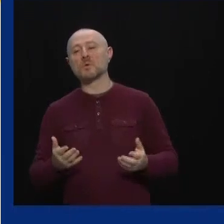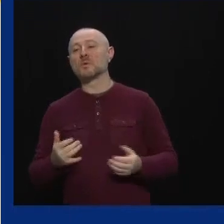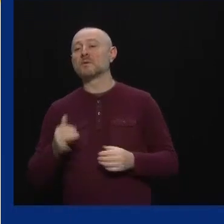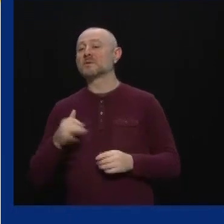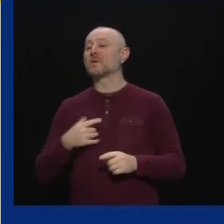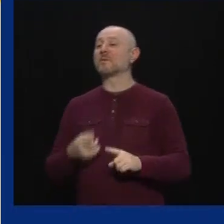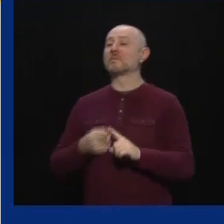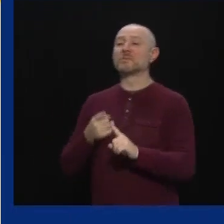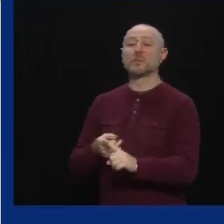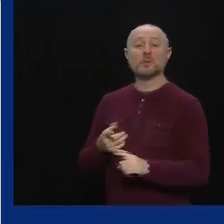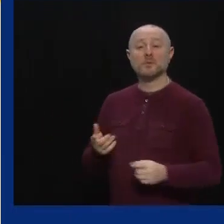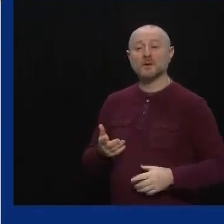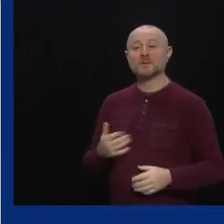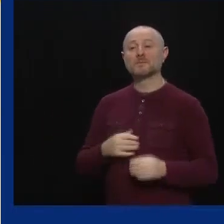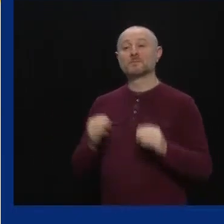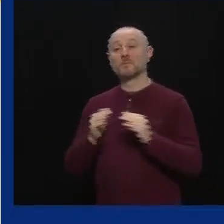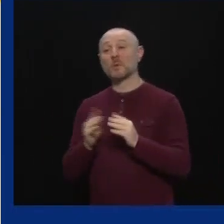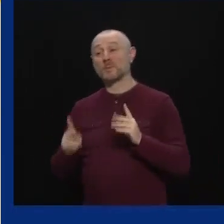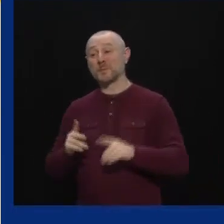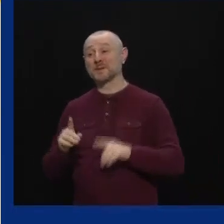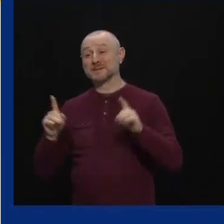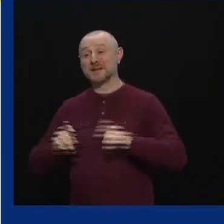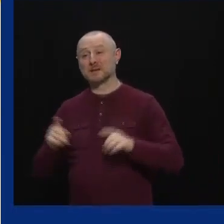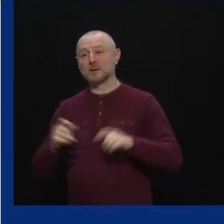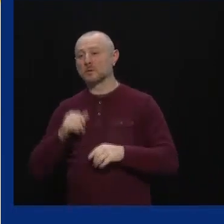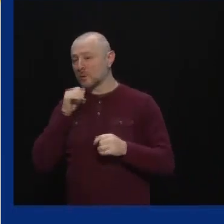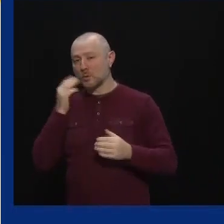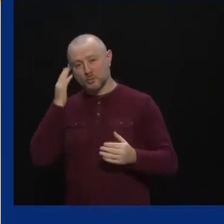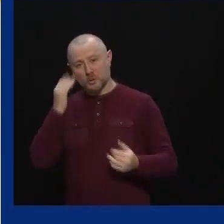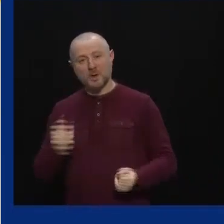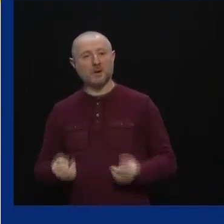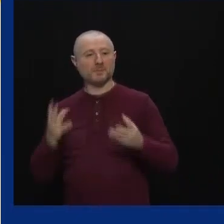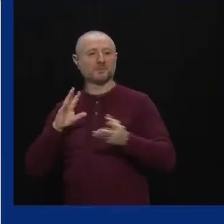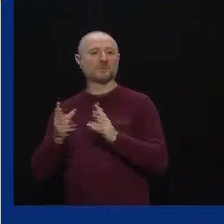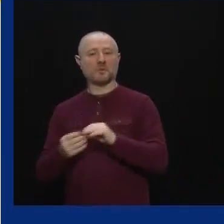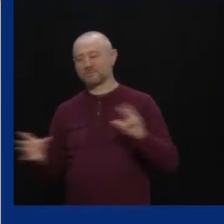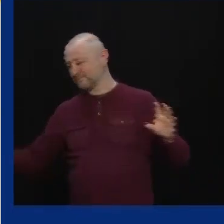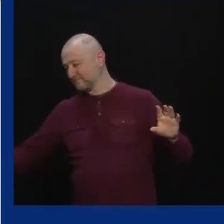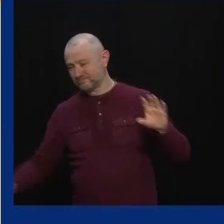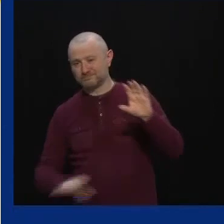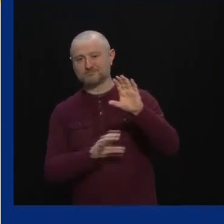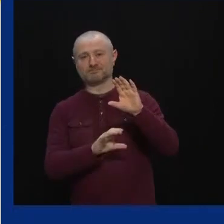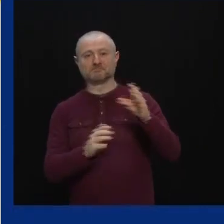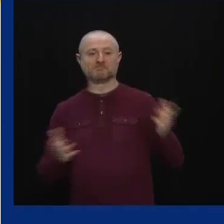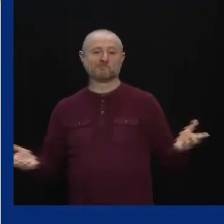AN OFFICIAL SITE TO MAKE SURE THEY CAN VALIDATE THAT. SO, THERE ACTUALLY MAY BE A